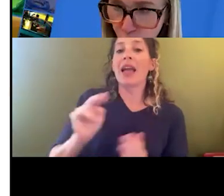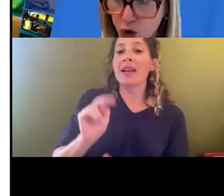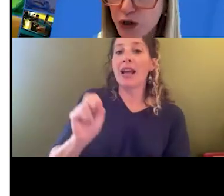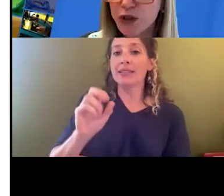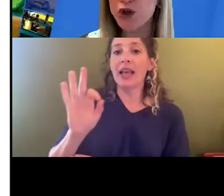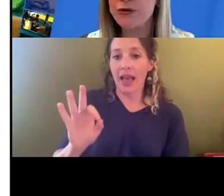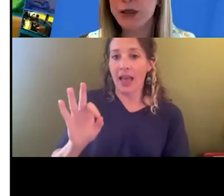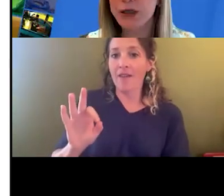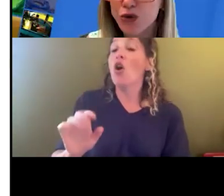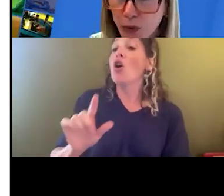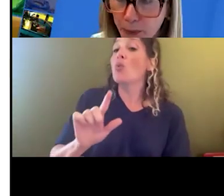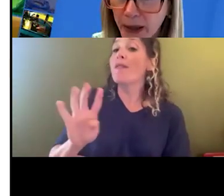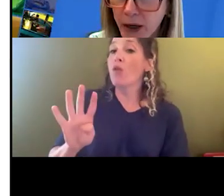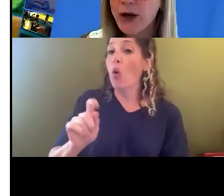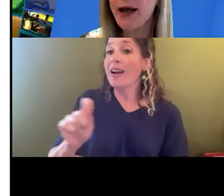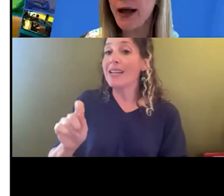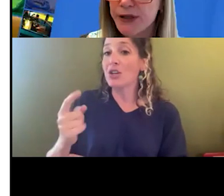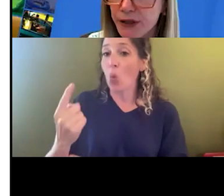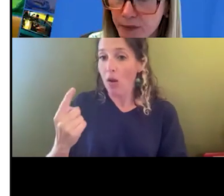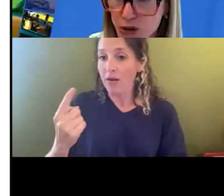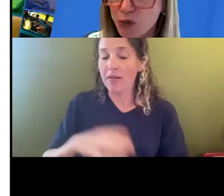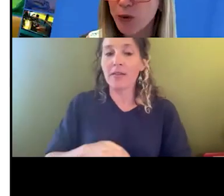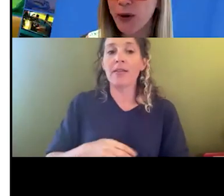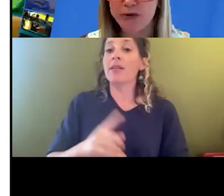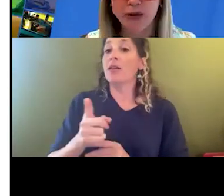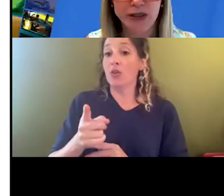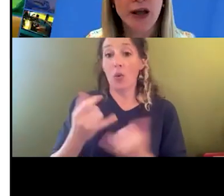currently using to prepare and submit your proposals,